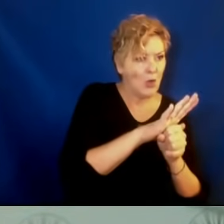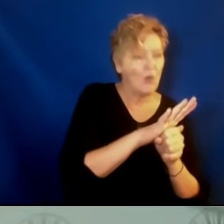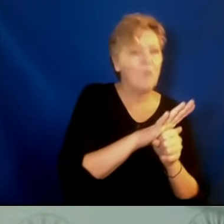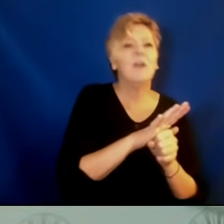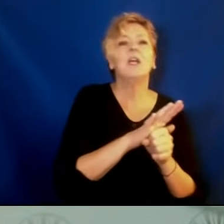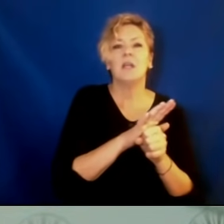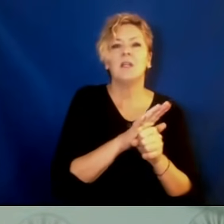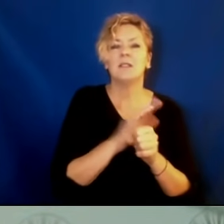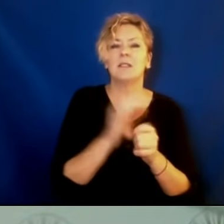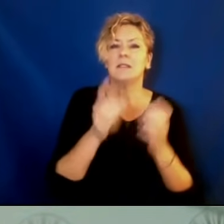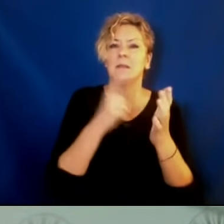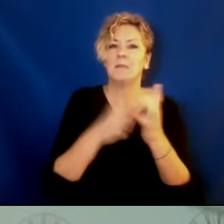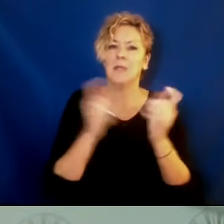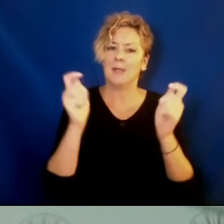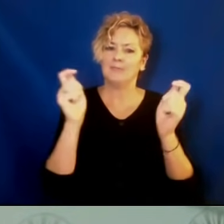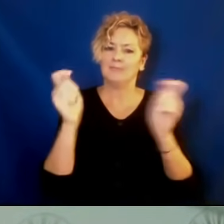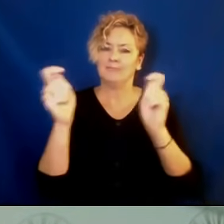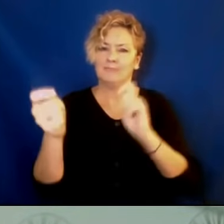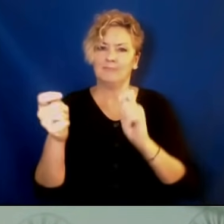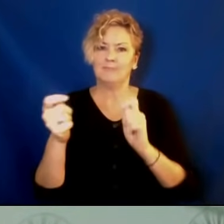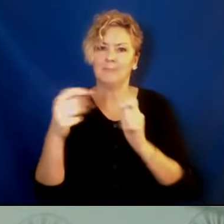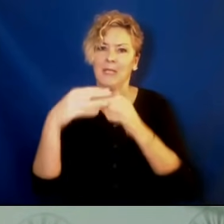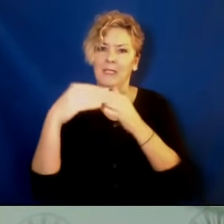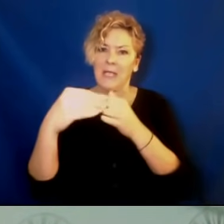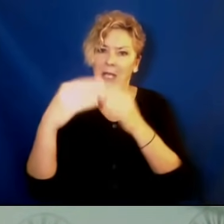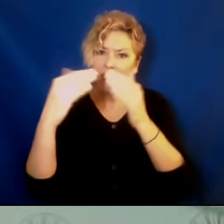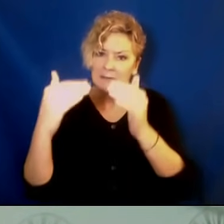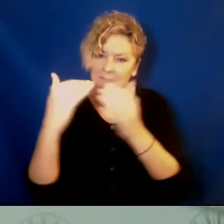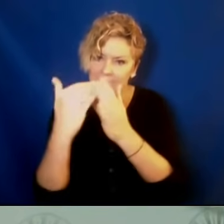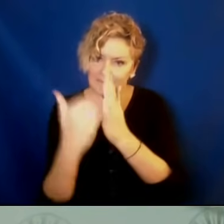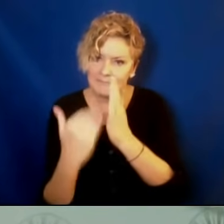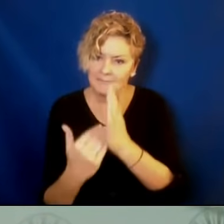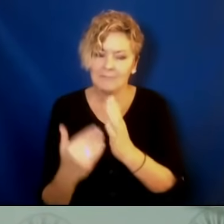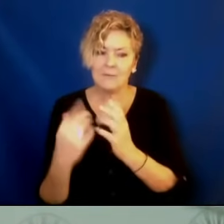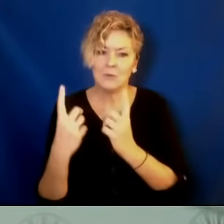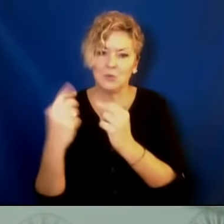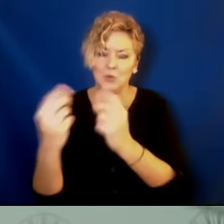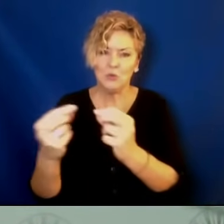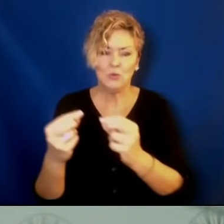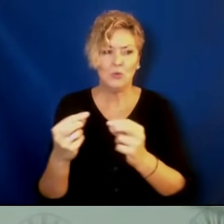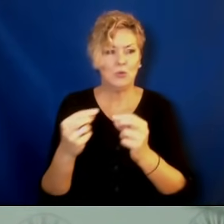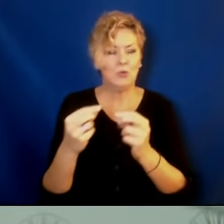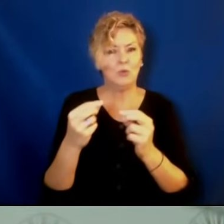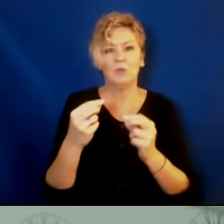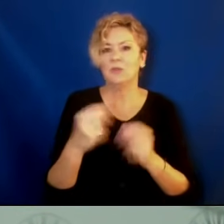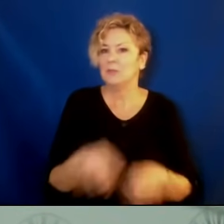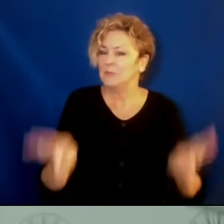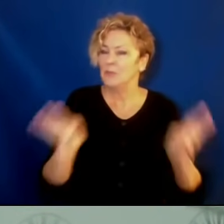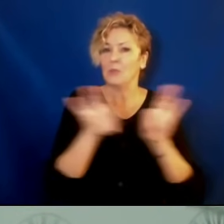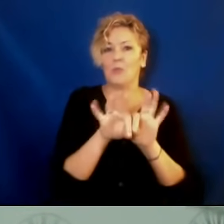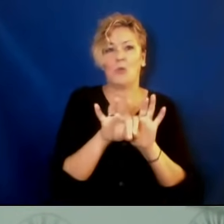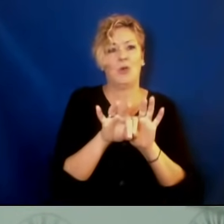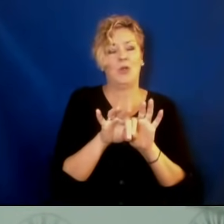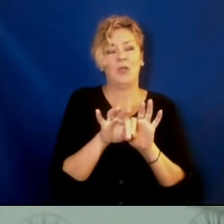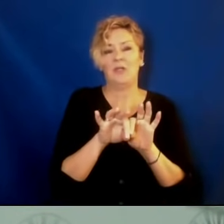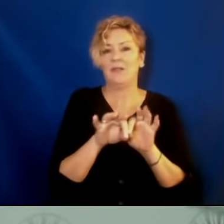Despite this challenge and despite what you might've seen in some images this weekend, the vast majority of British Columbians are spending